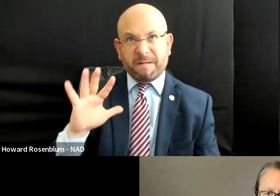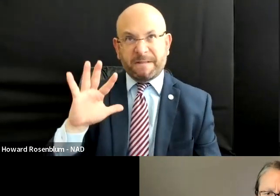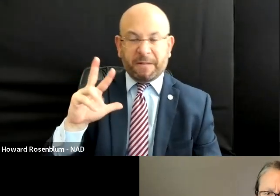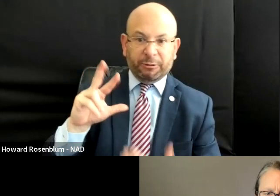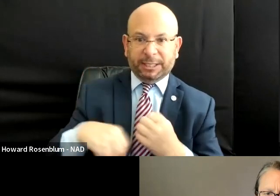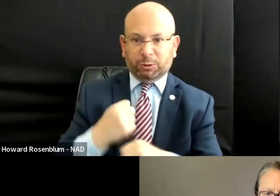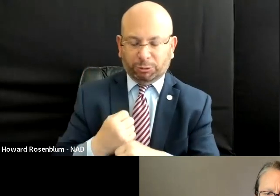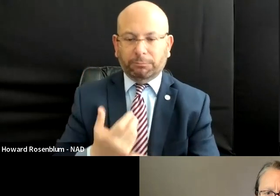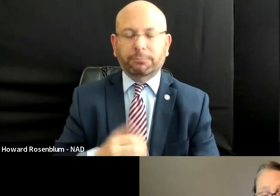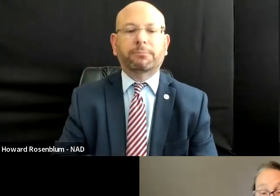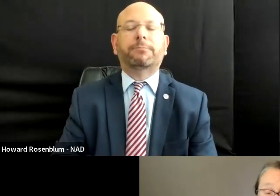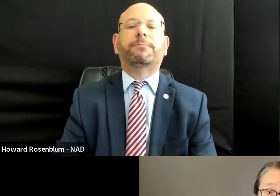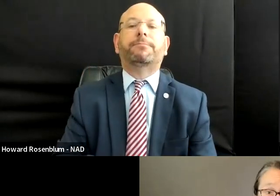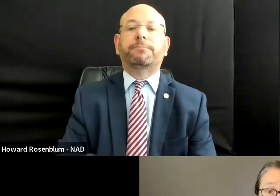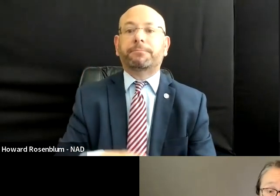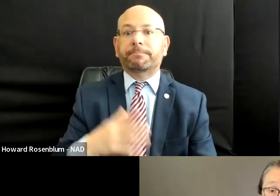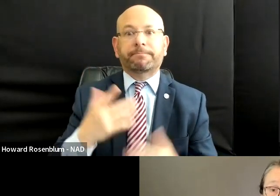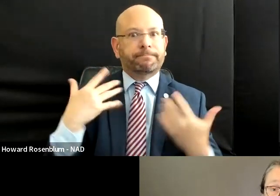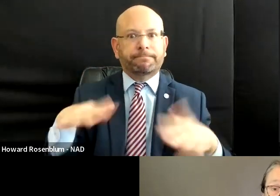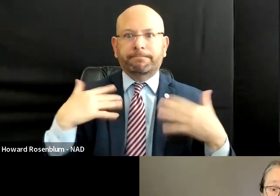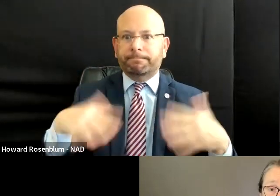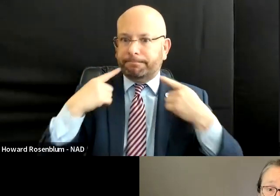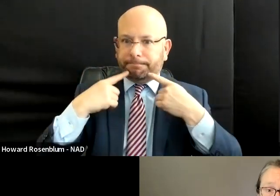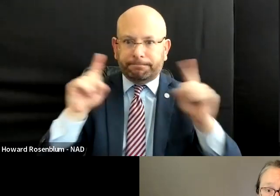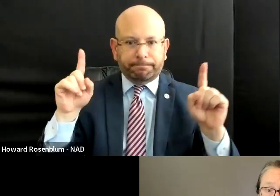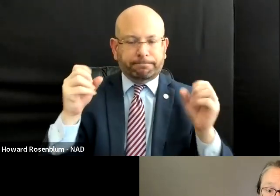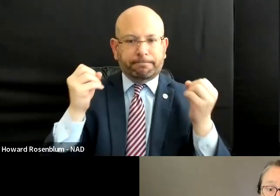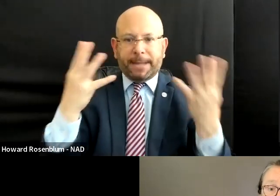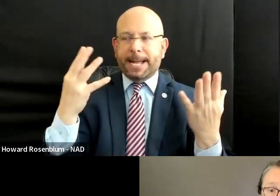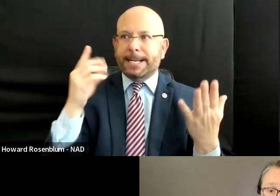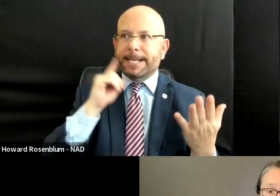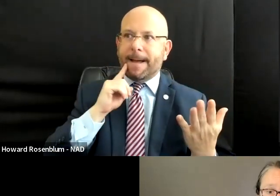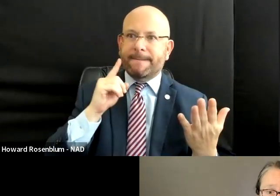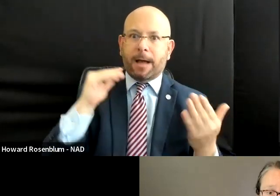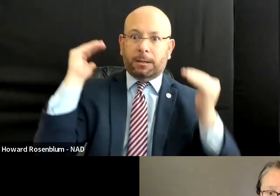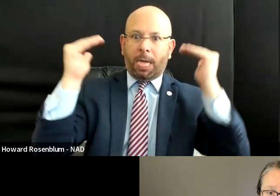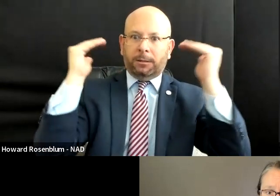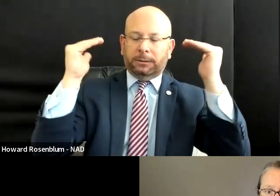camp. I think currently we just celebrated 50 years,